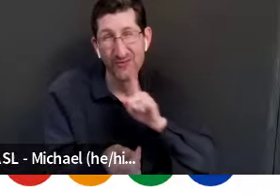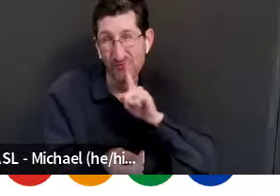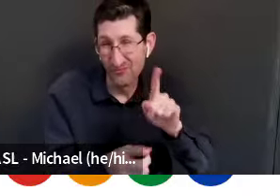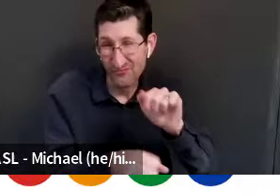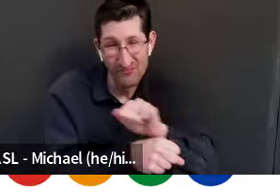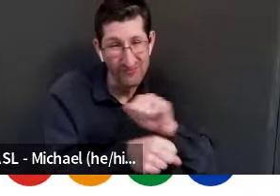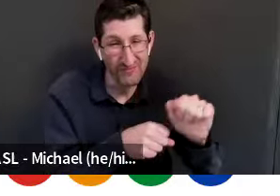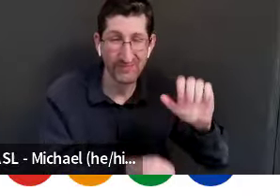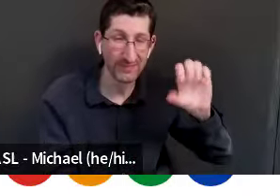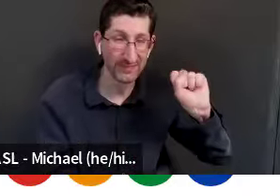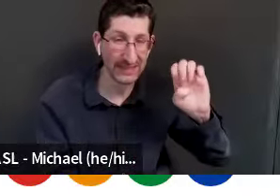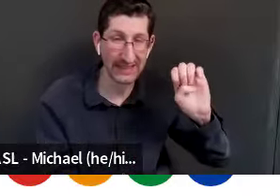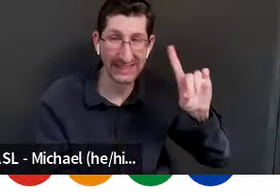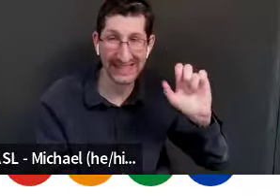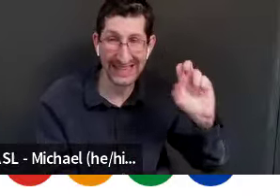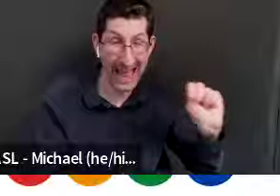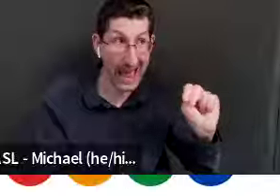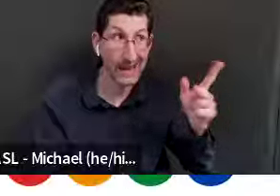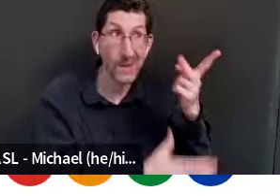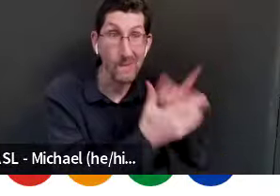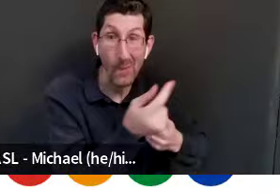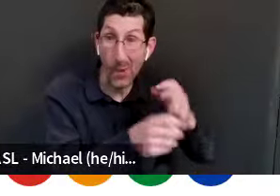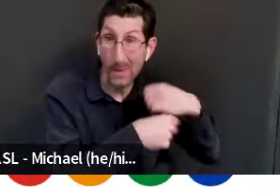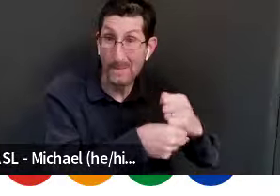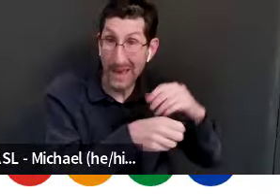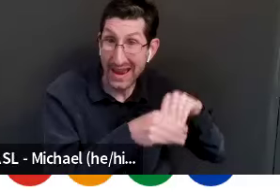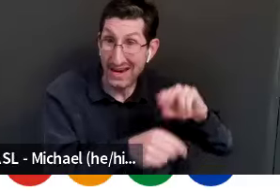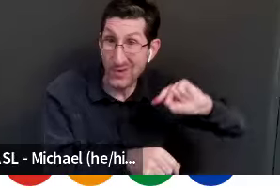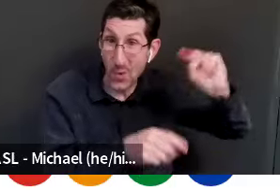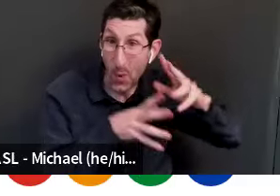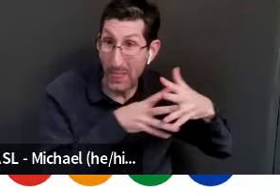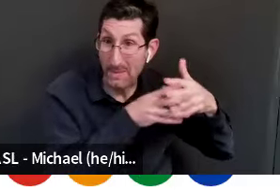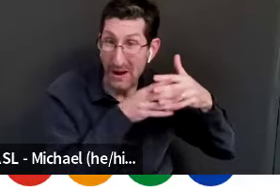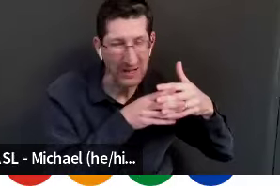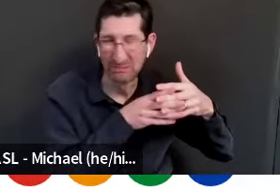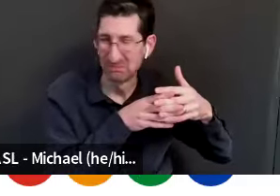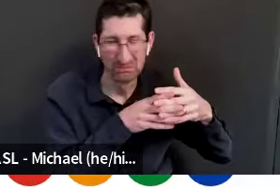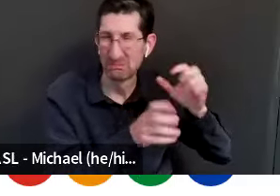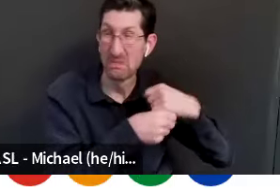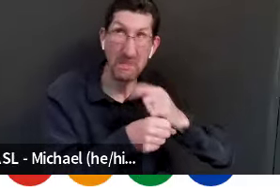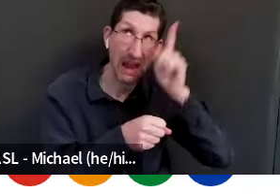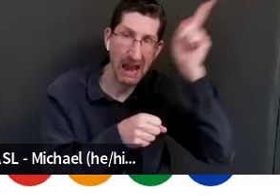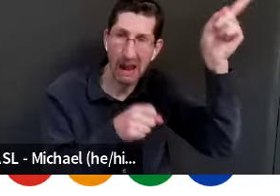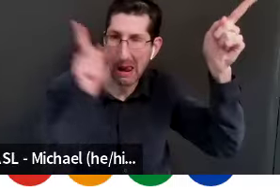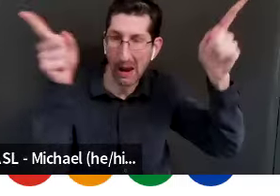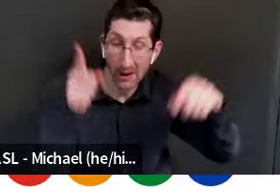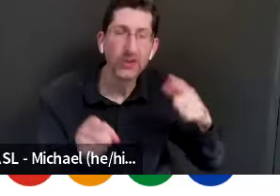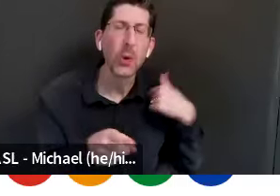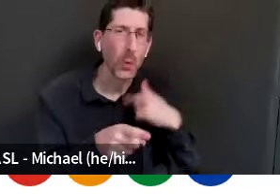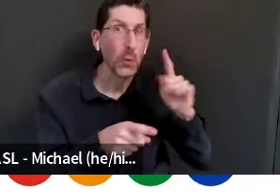THEY ARE NOT LIFT-EQUIPPED . BOTH ARE NO LONGER MADE IN NORTH AMERICA.